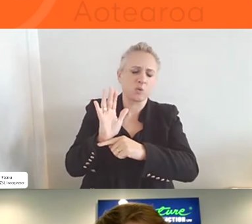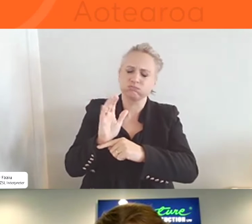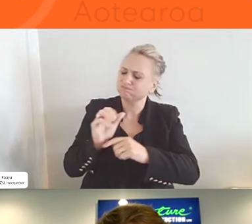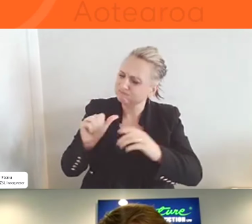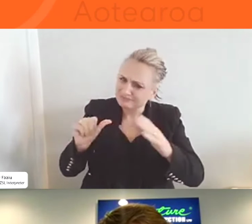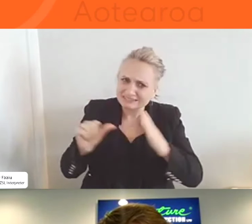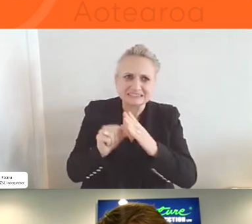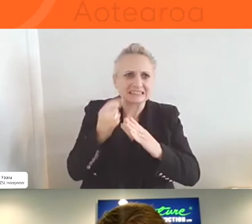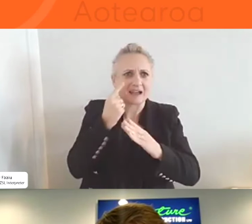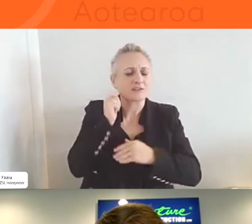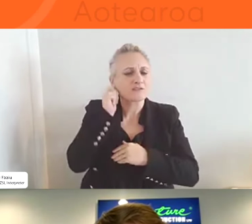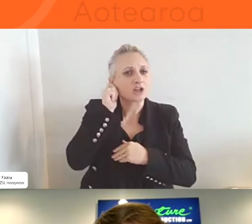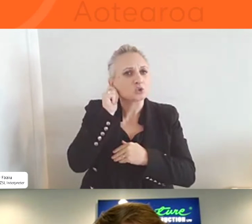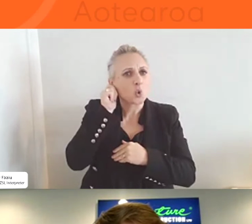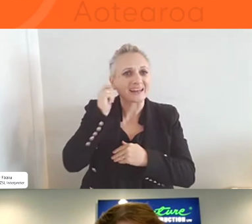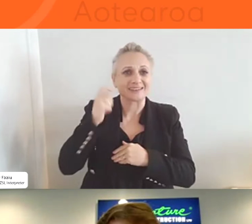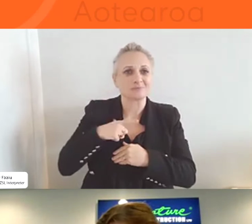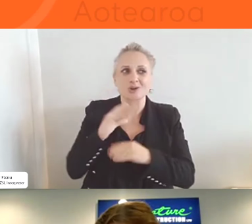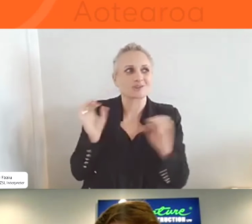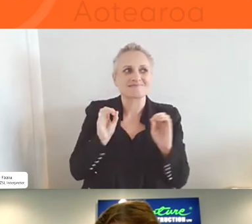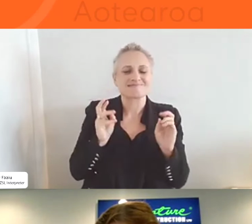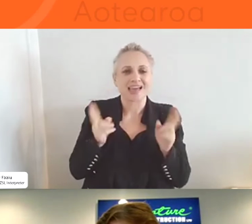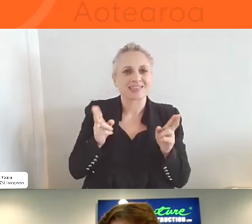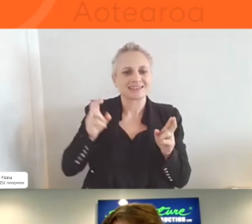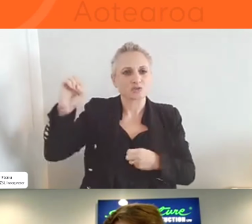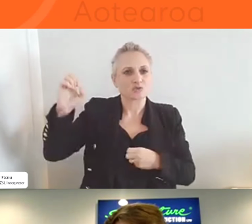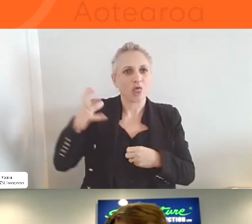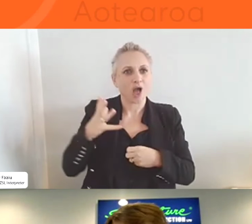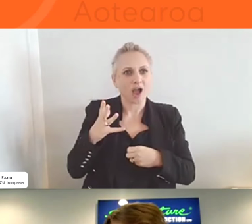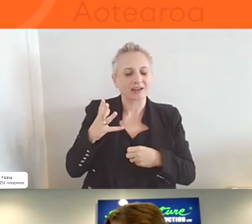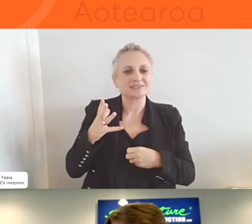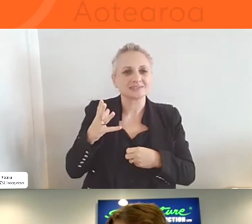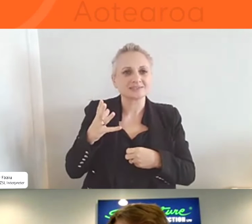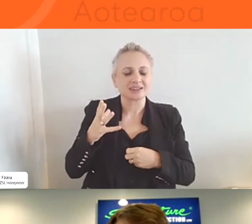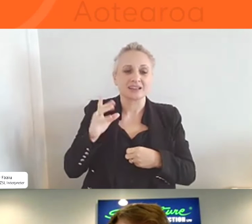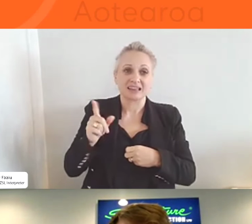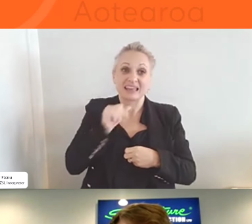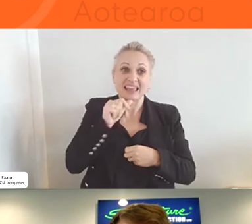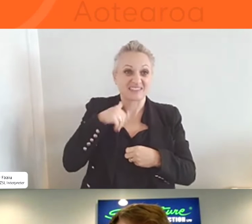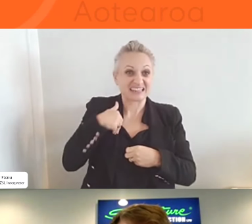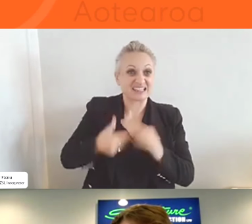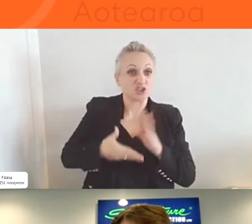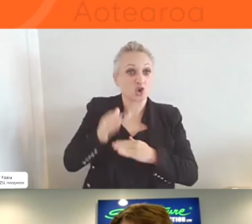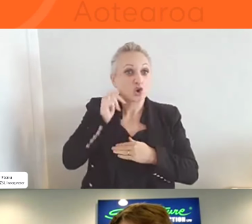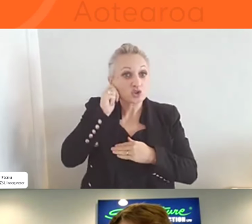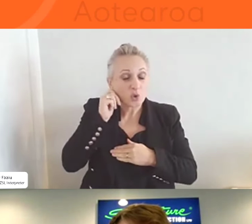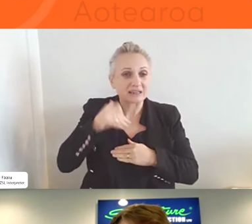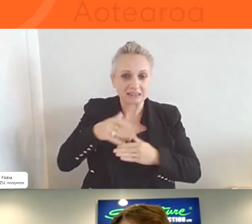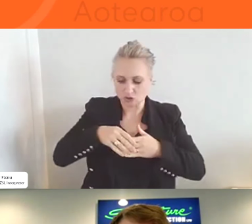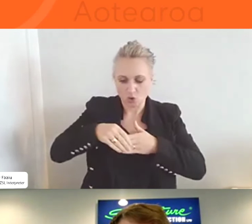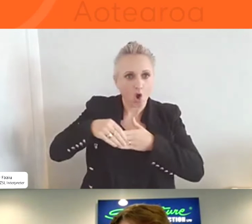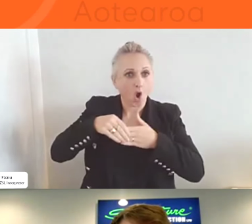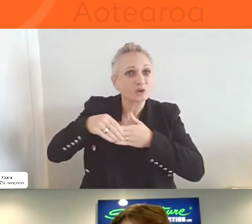well-being. So we're dealing with lux levels, but actually we're putting AstroTurf into the back of some of these properties. Now